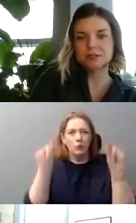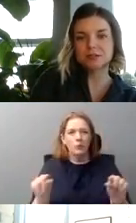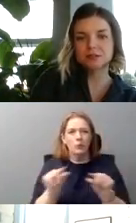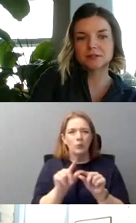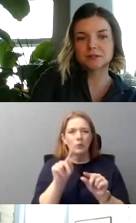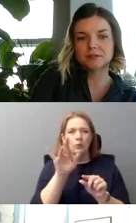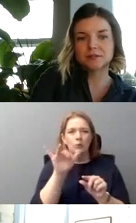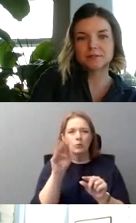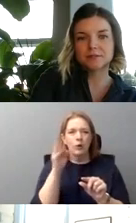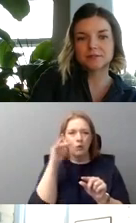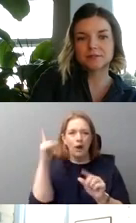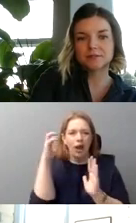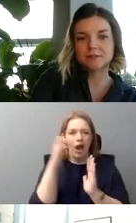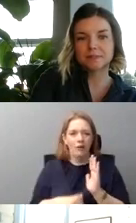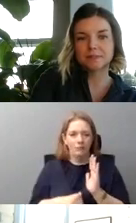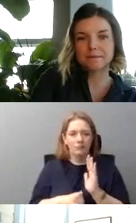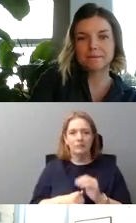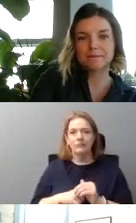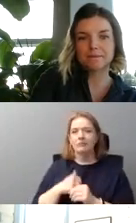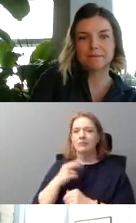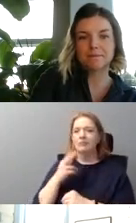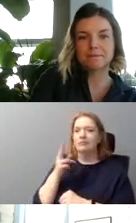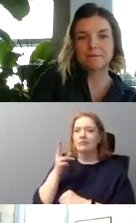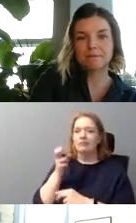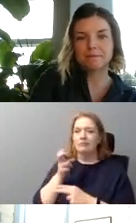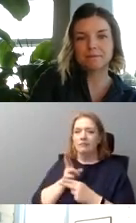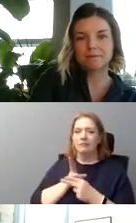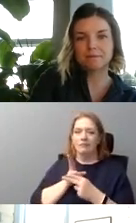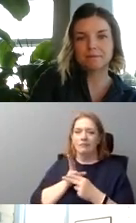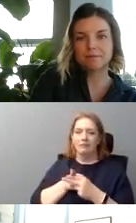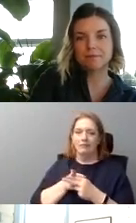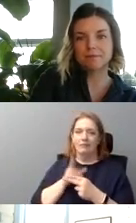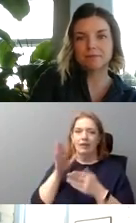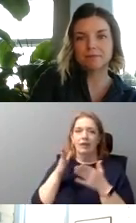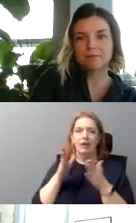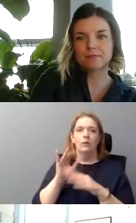S: So he called that his own way of expanding the available view. He just,